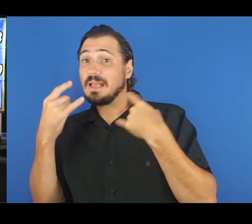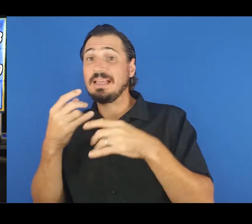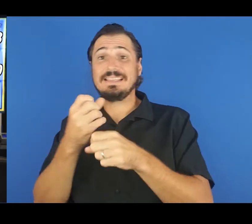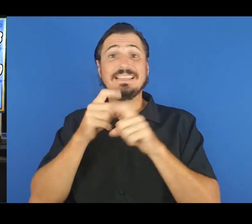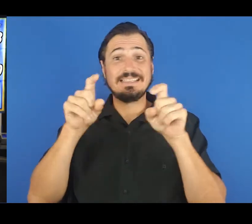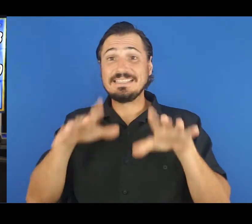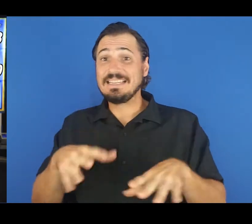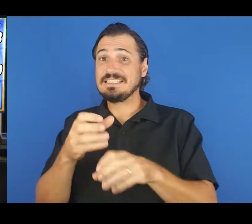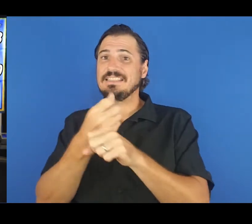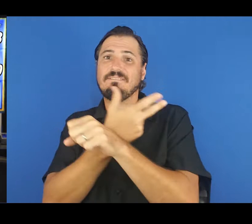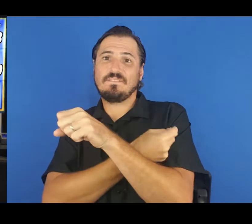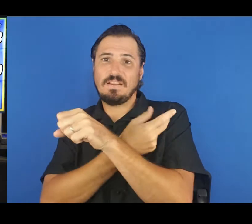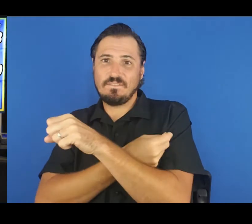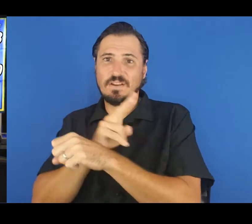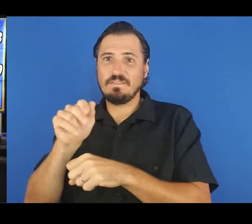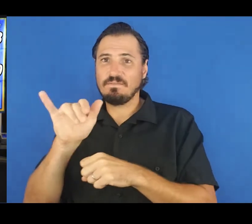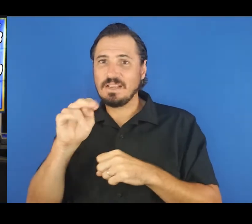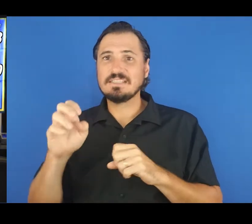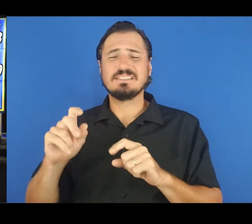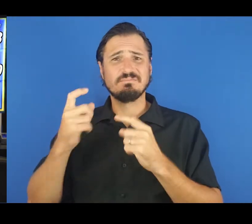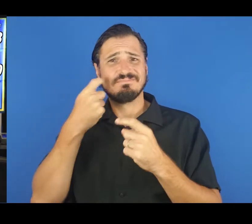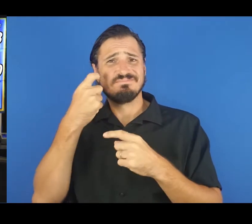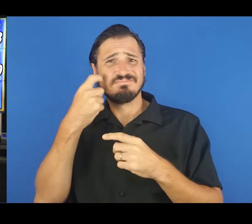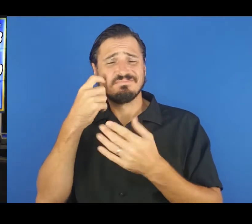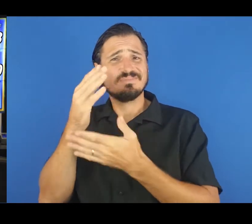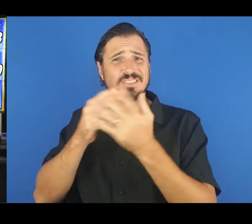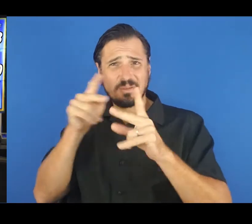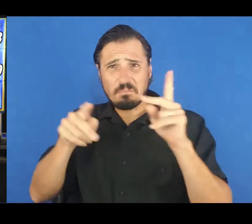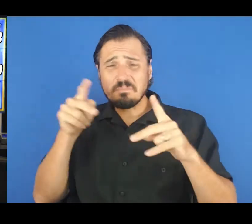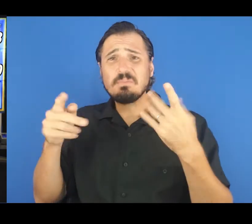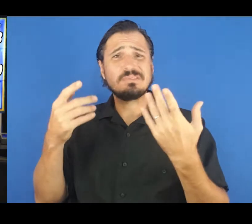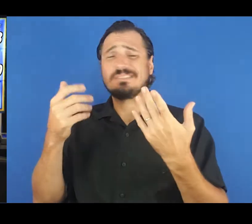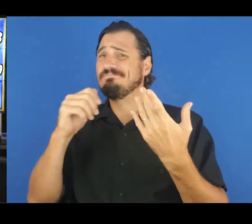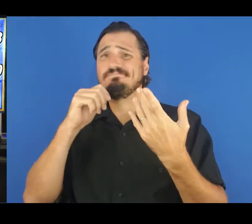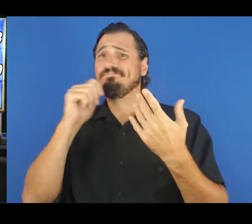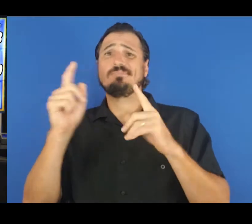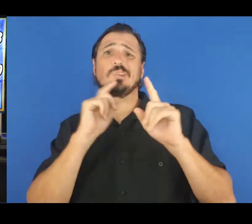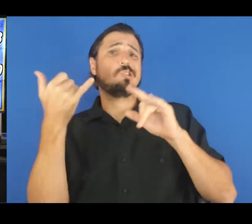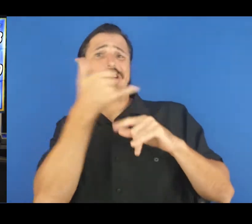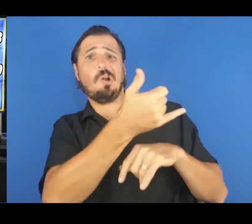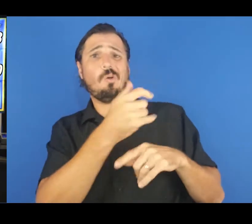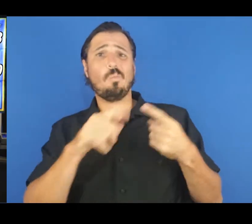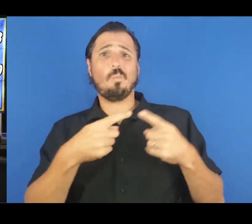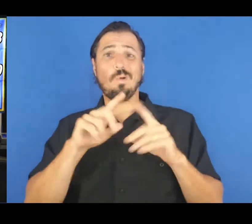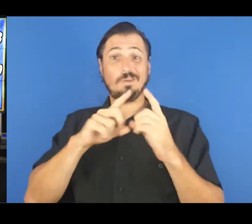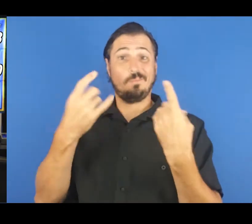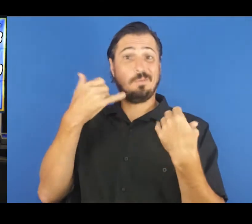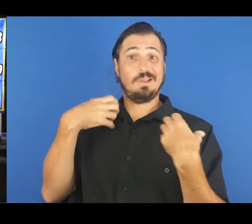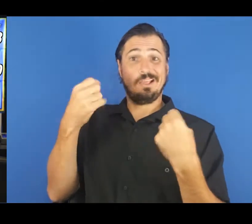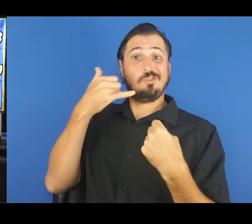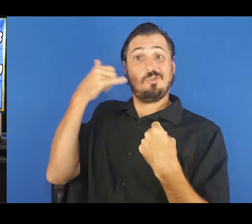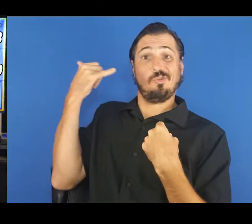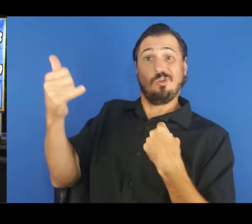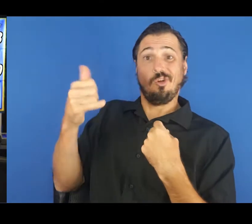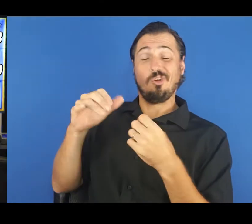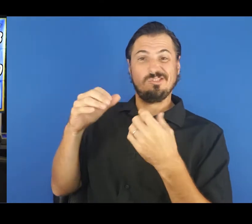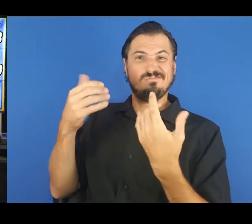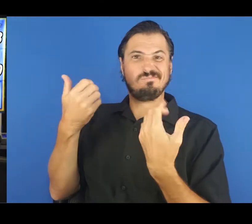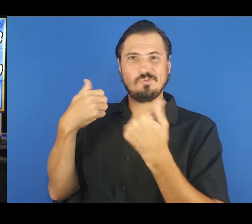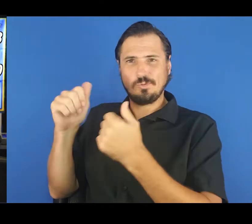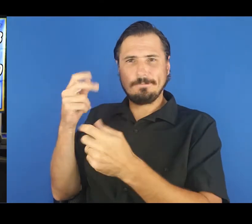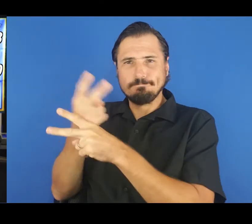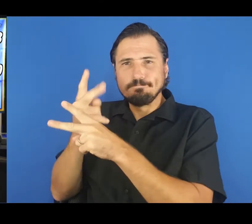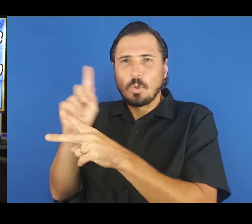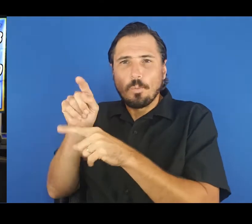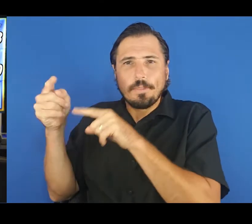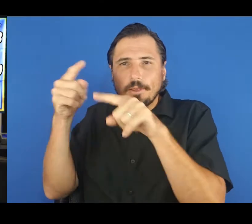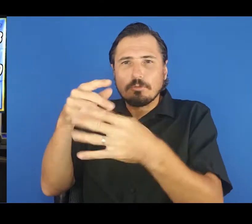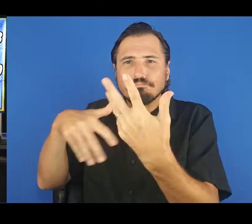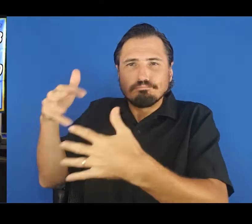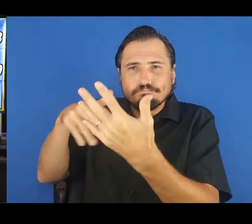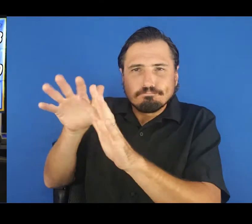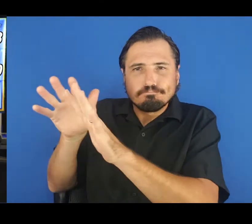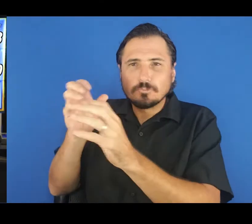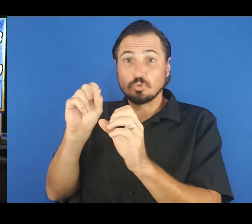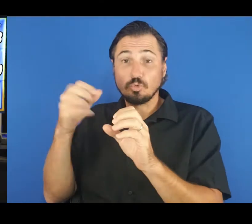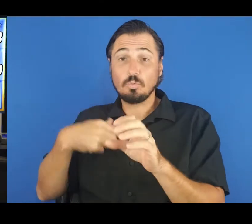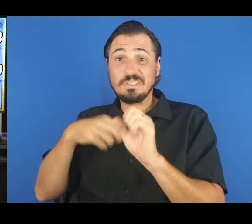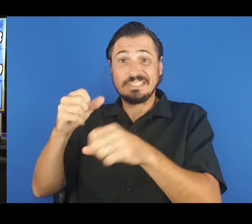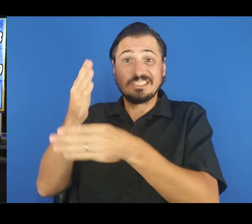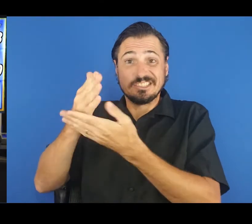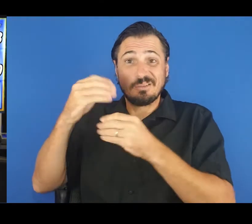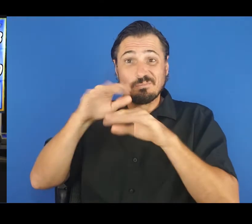Recently, a handful of people have refused to cooperate with the Department of Health’s contact tracers, putting our entire community at risk. We need to work together to stop the spread of this